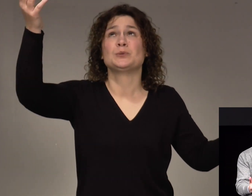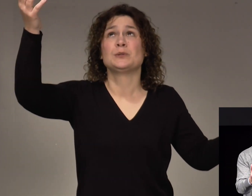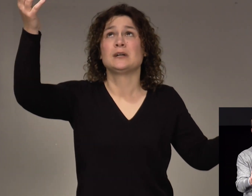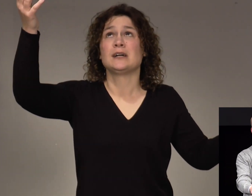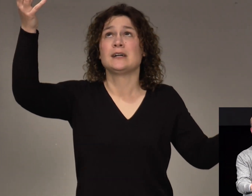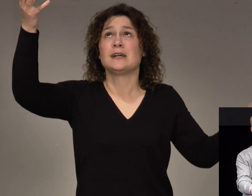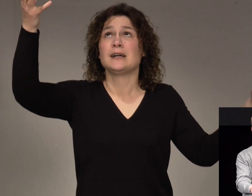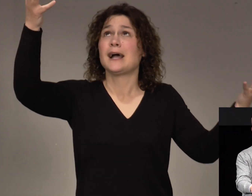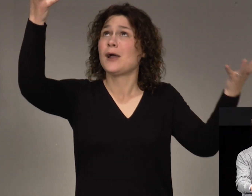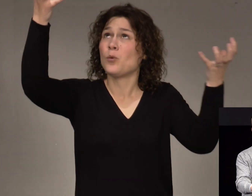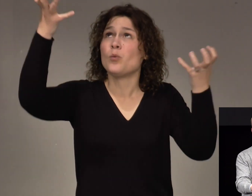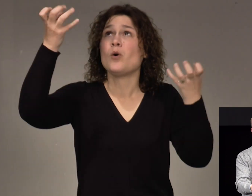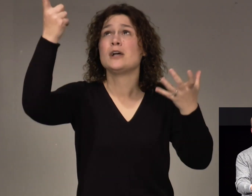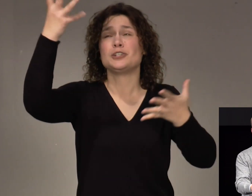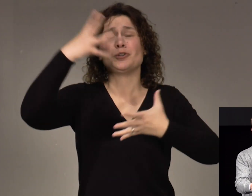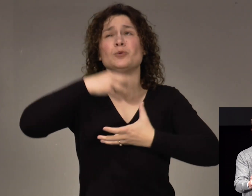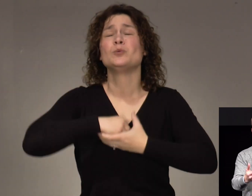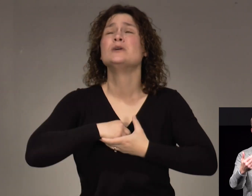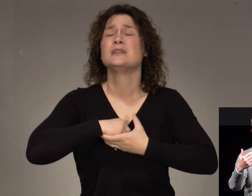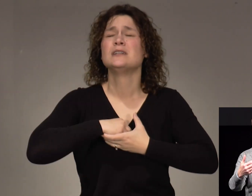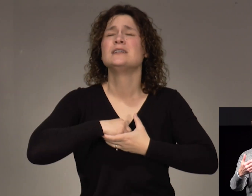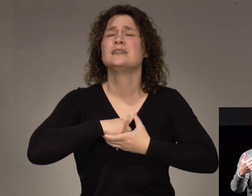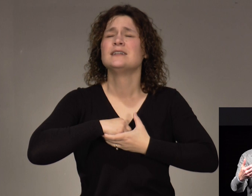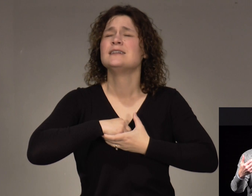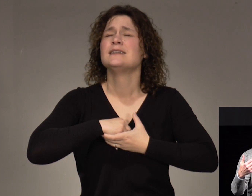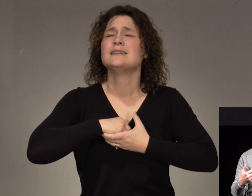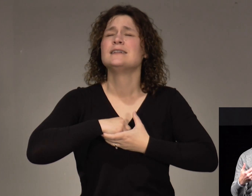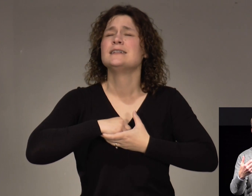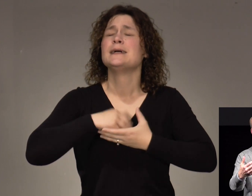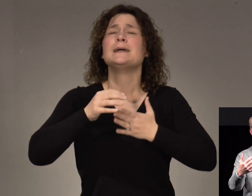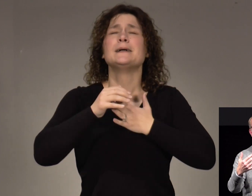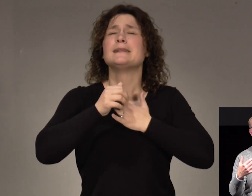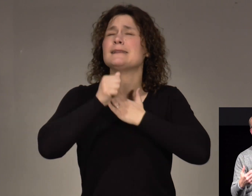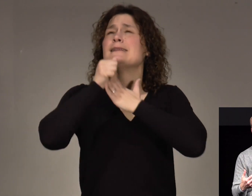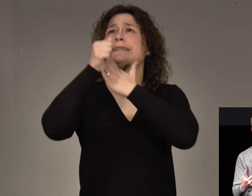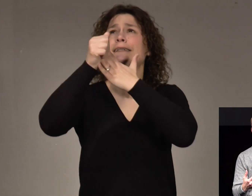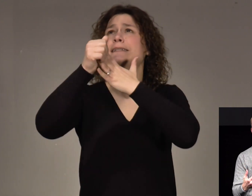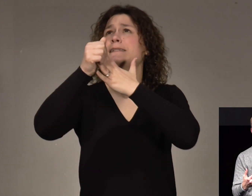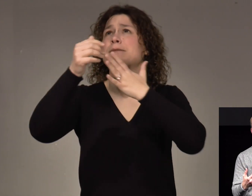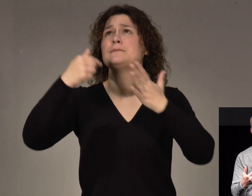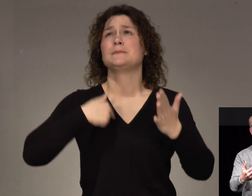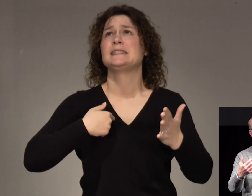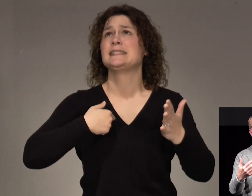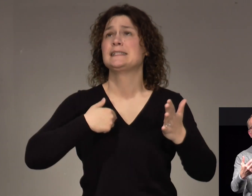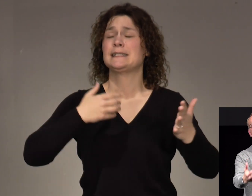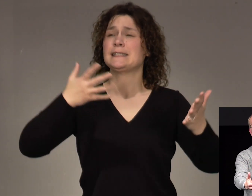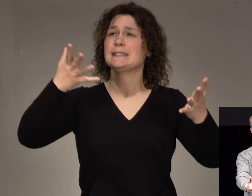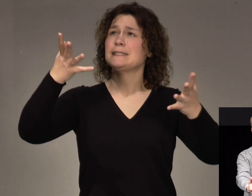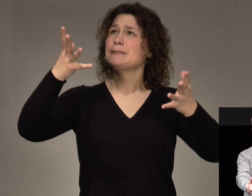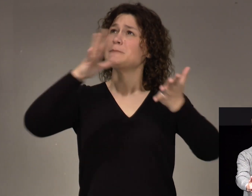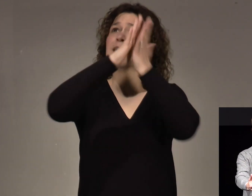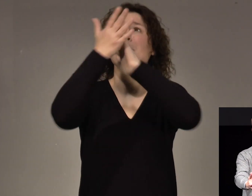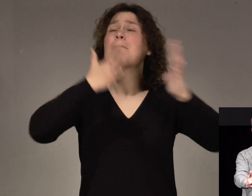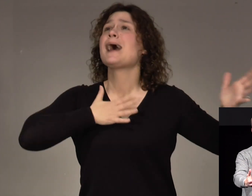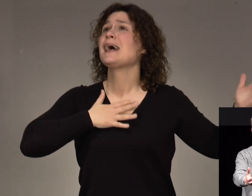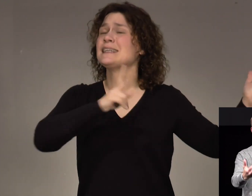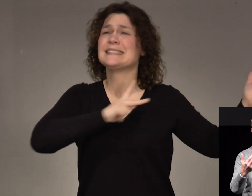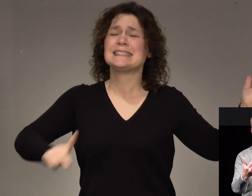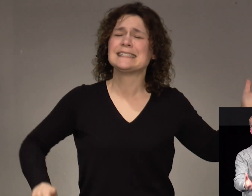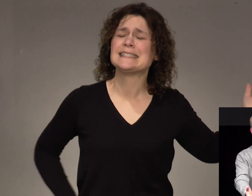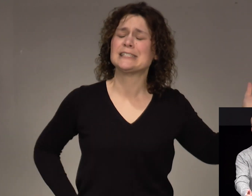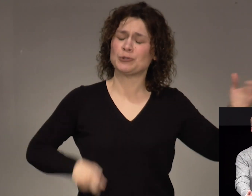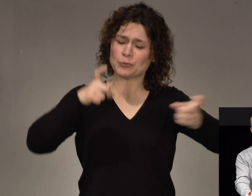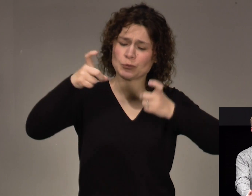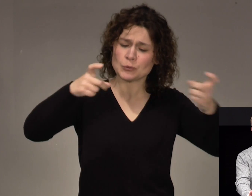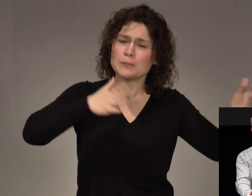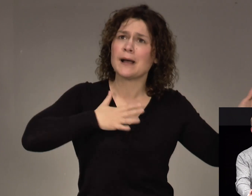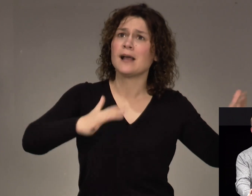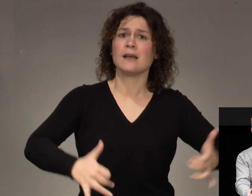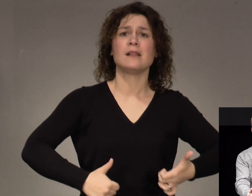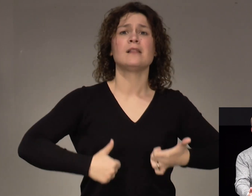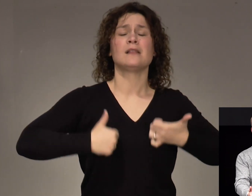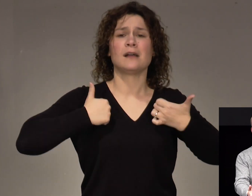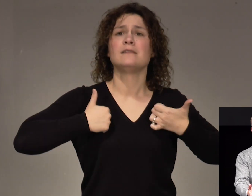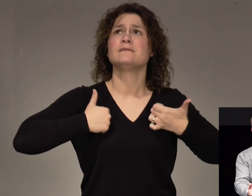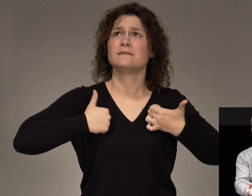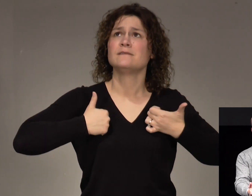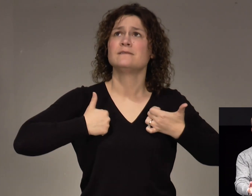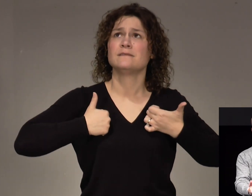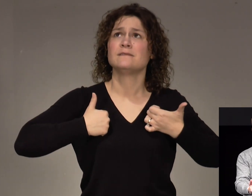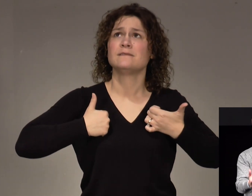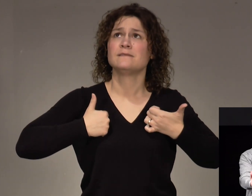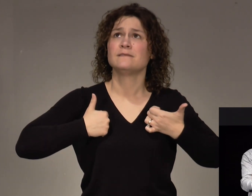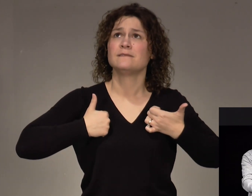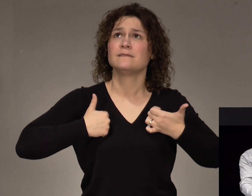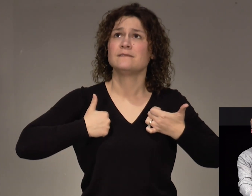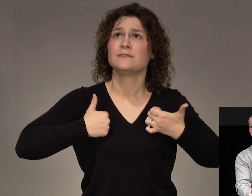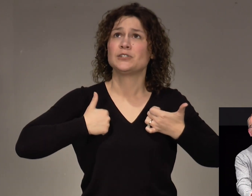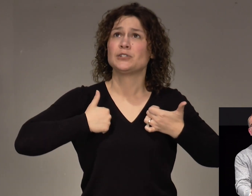I want You--be my Leader; be my King; be my Emperor. Rule my life. Be the center of my